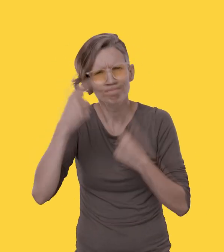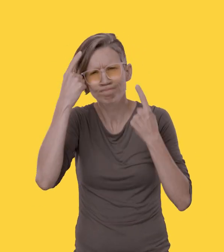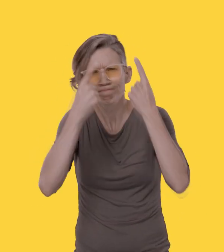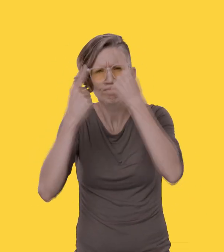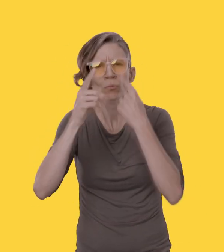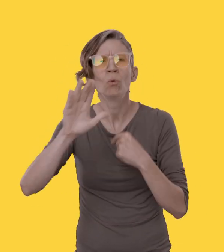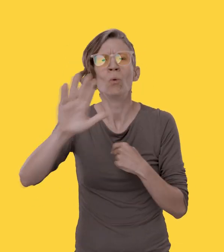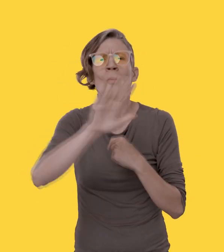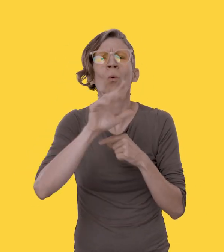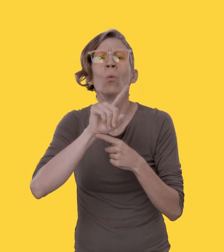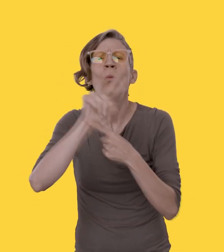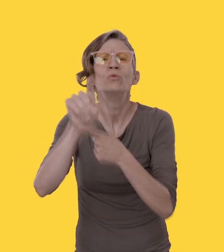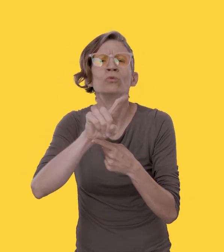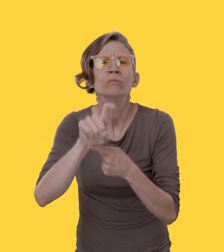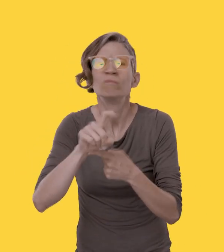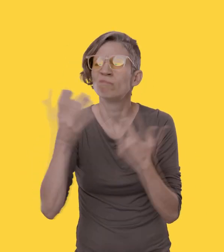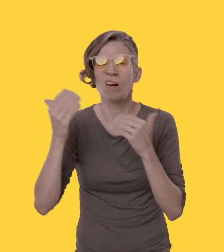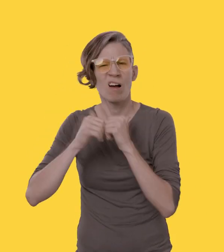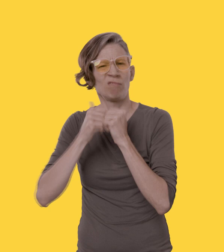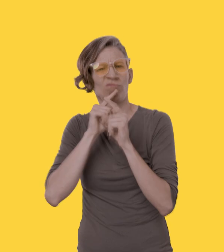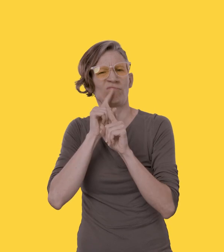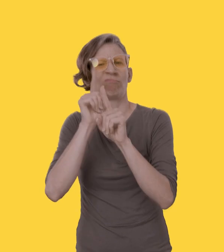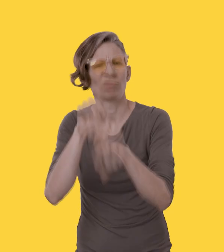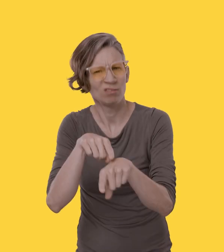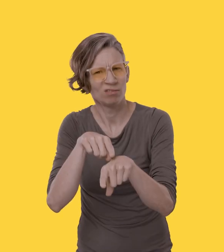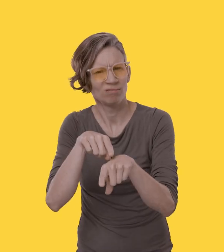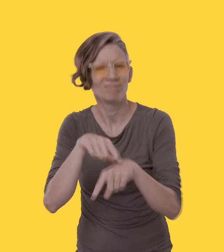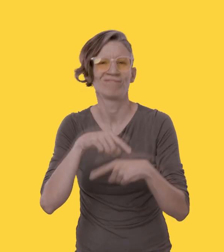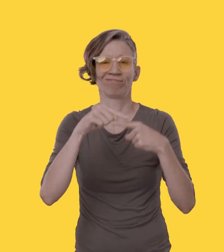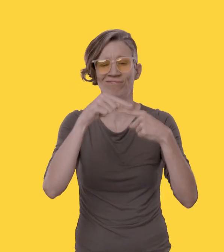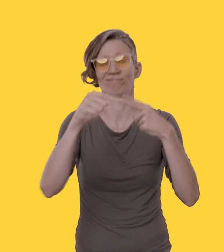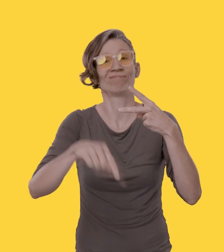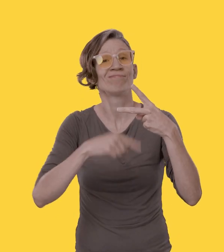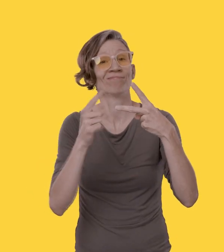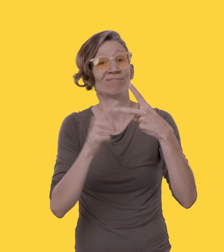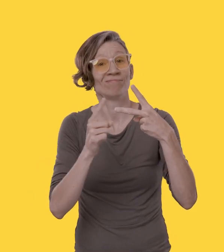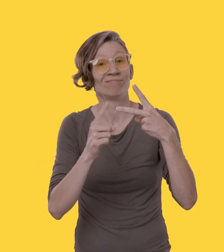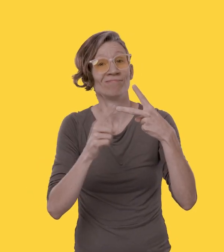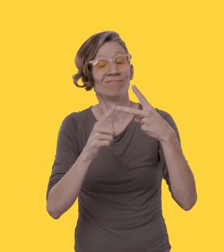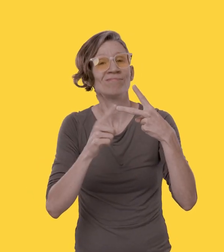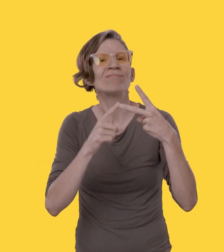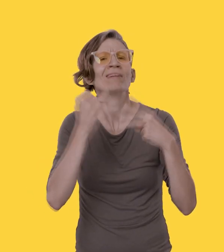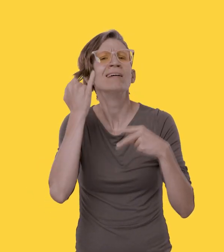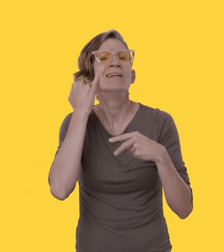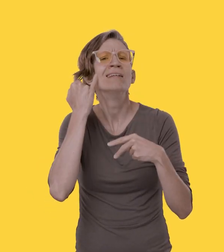and when you think about it, it means that someone is really giving thought to a question and what that response should look like.